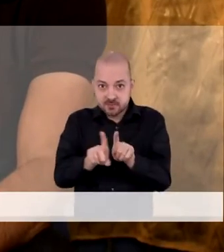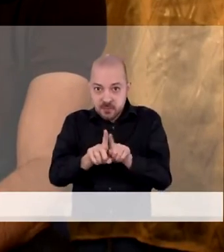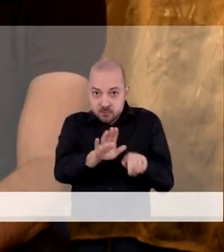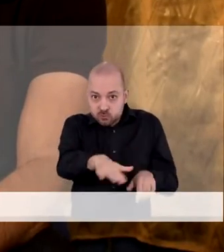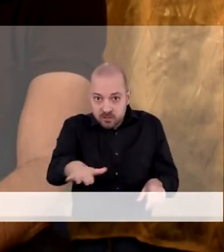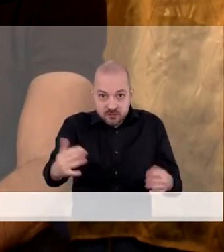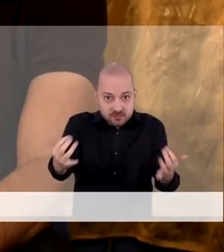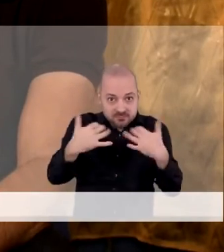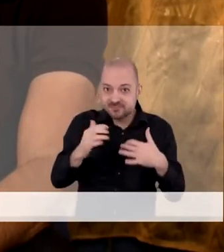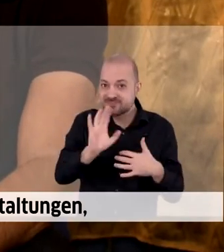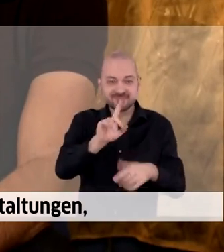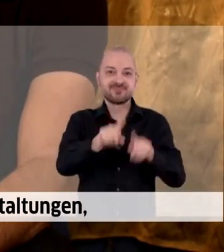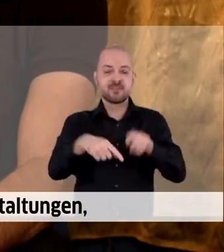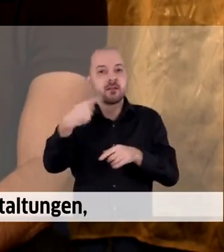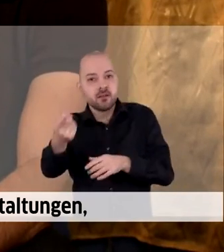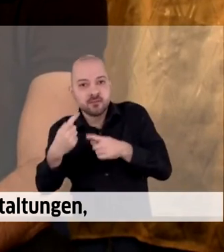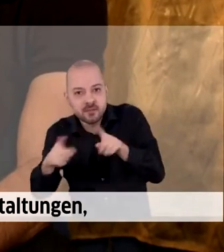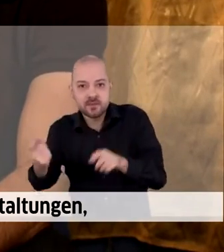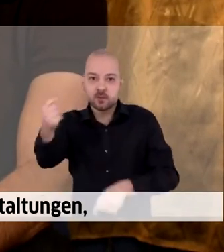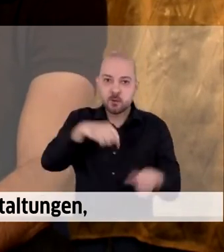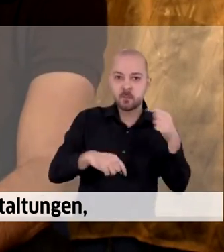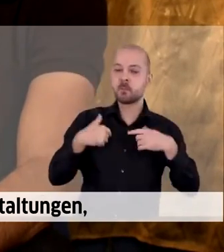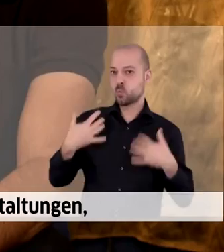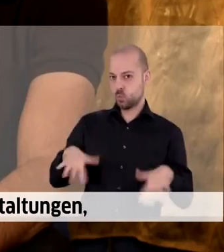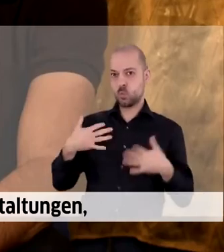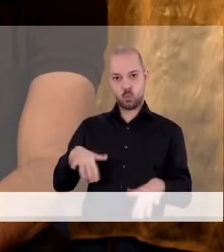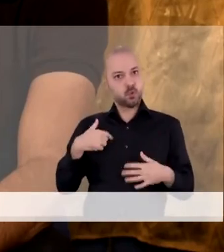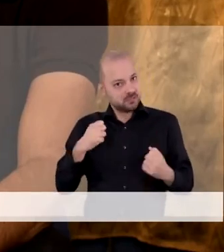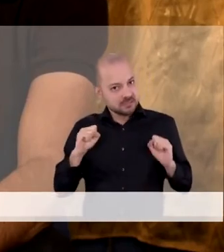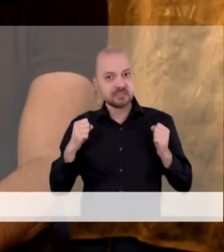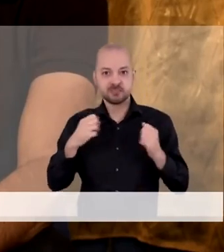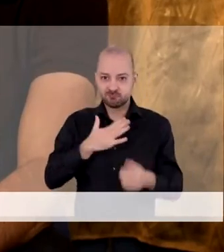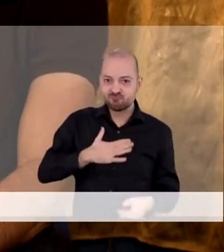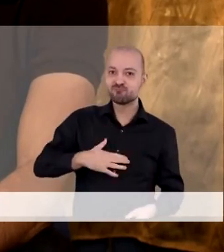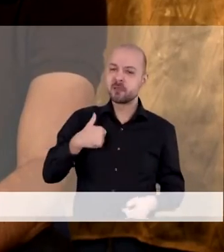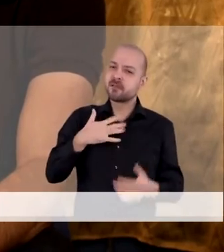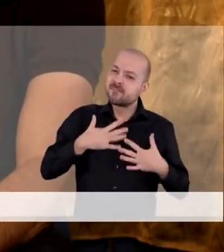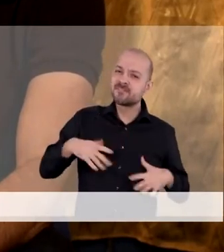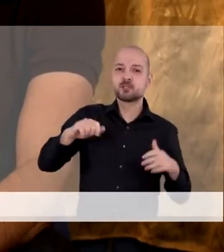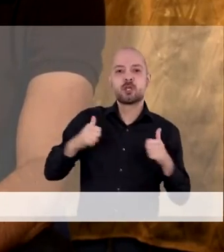Sometimes it is not that easy, because it is never the same kids that come to the events, always different ones.